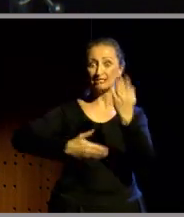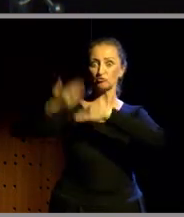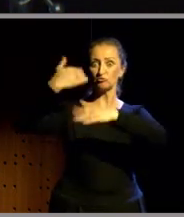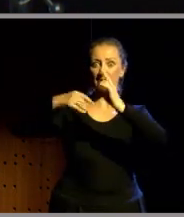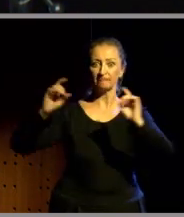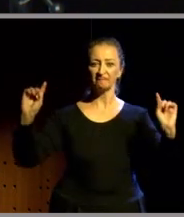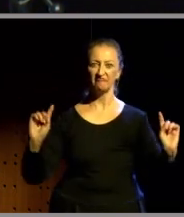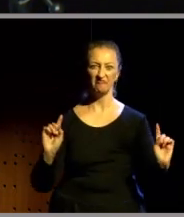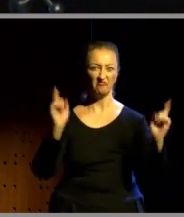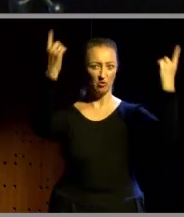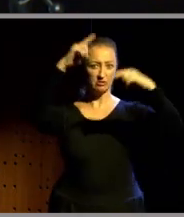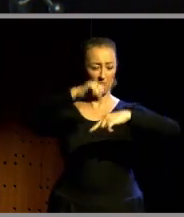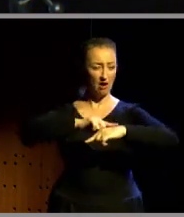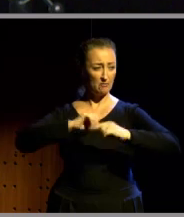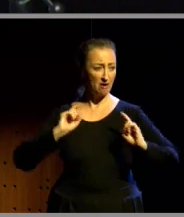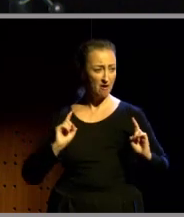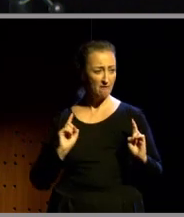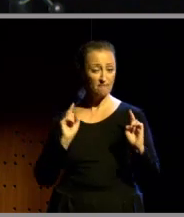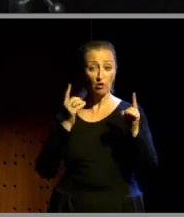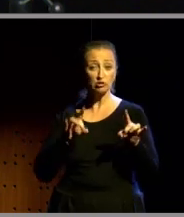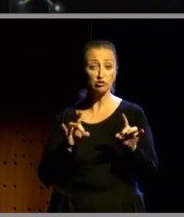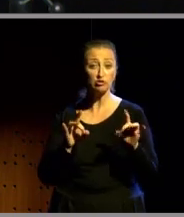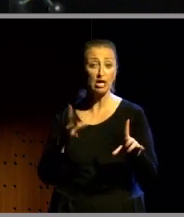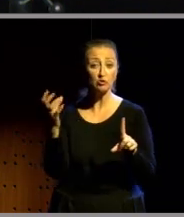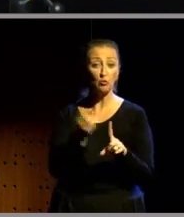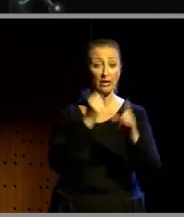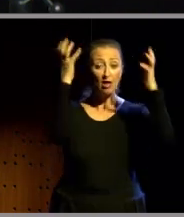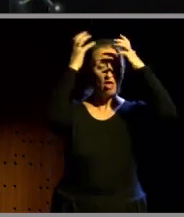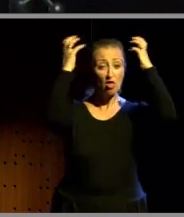the first Australian, to win the Golden Lion at the Venice